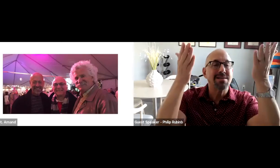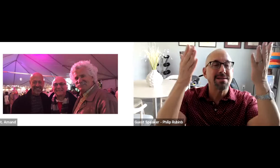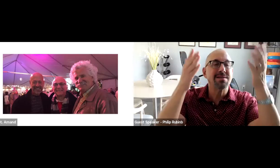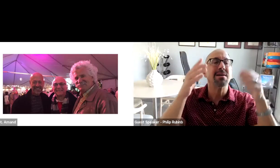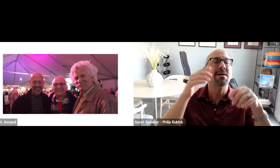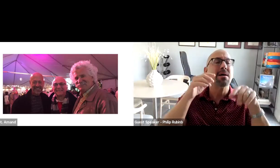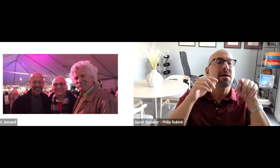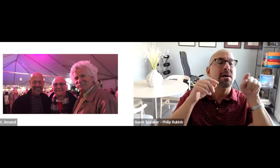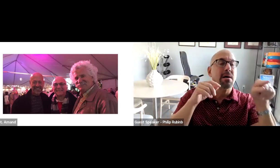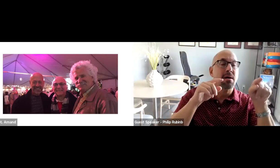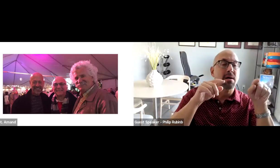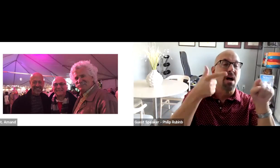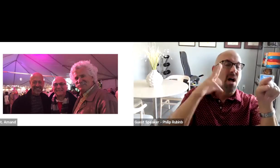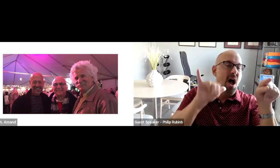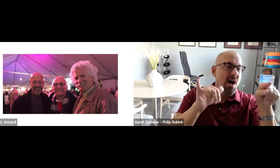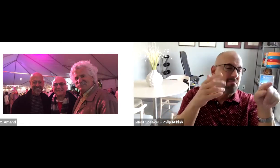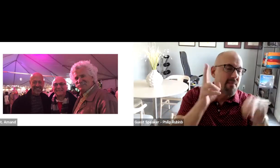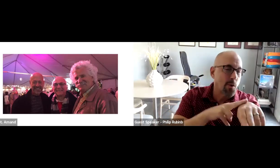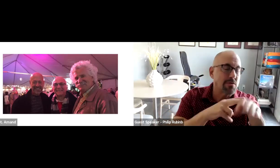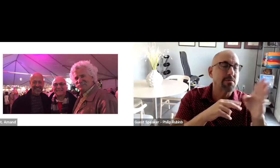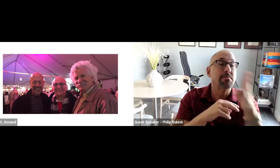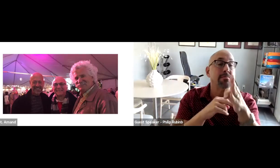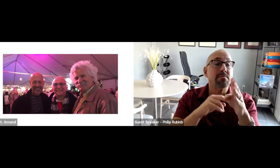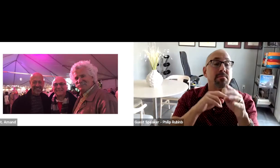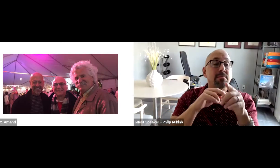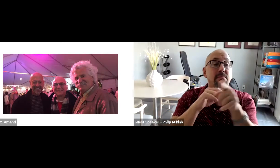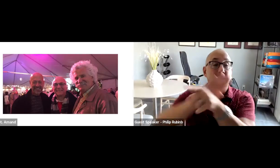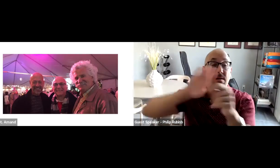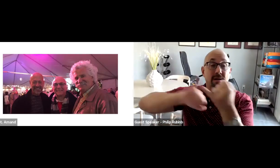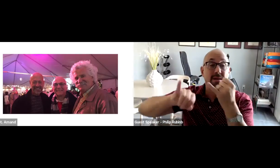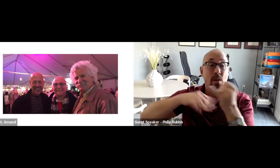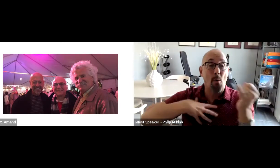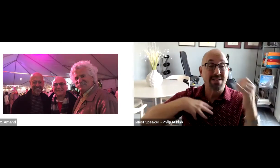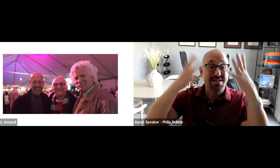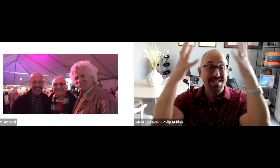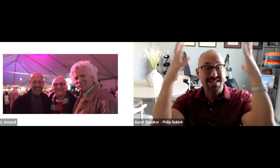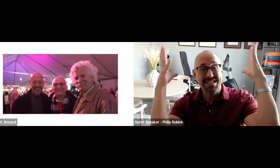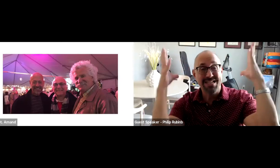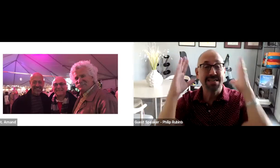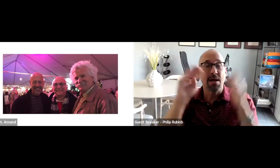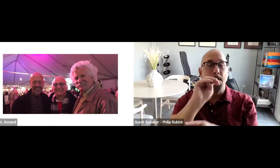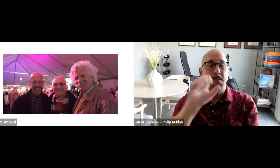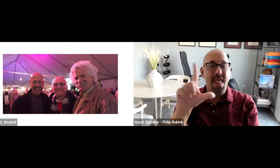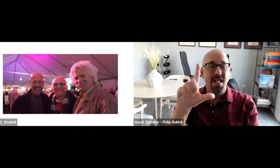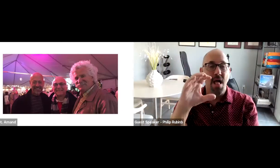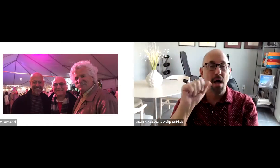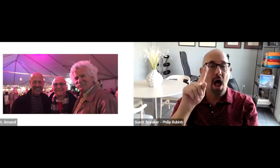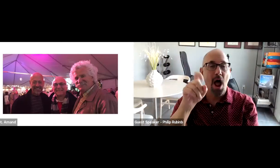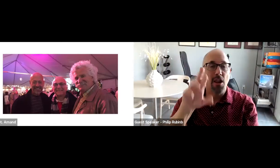Oh, yes. That's the Coachella Valley Repertory Theater fundraiser, and that's Guy at the one end, and at the other end,